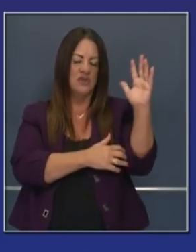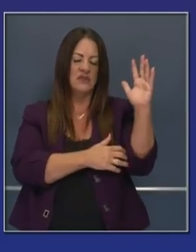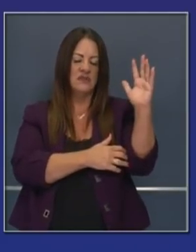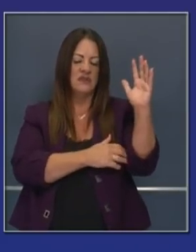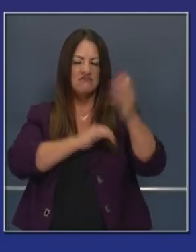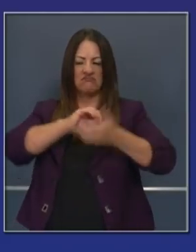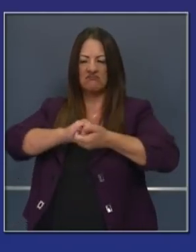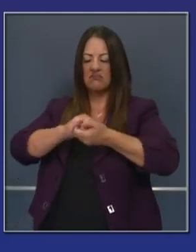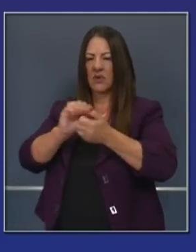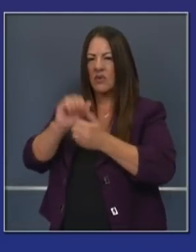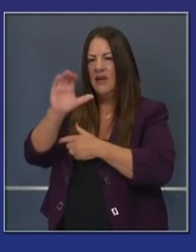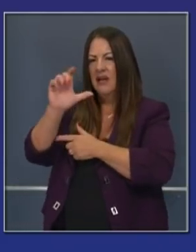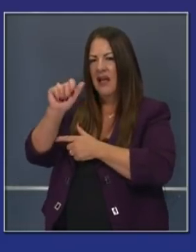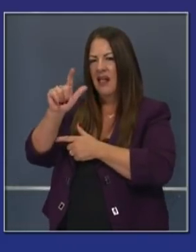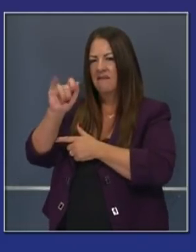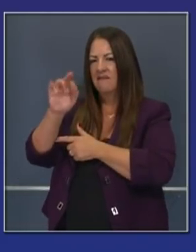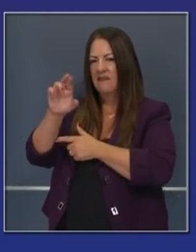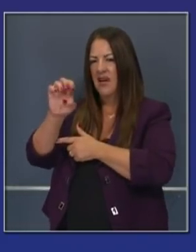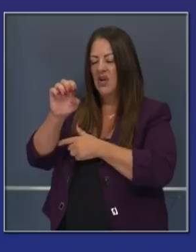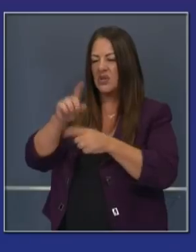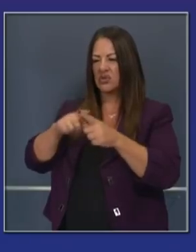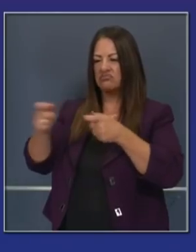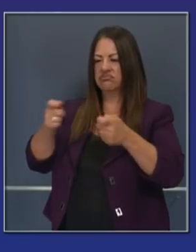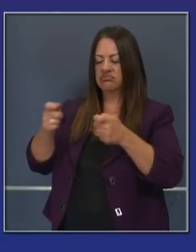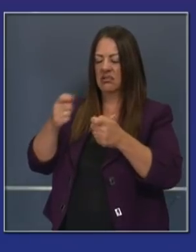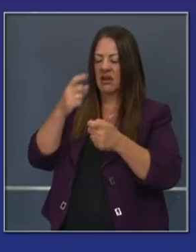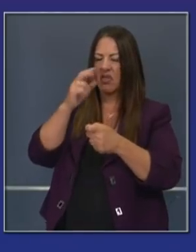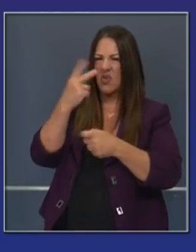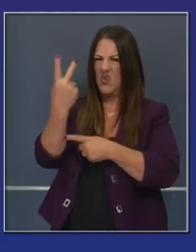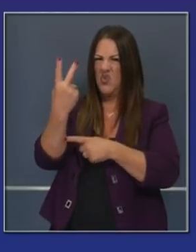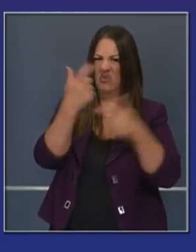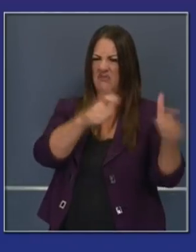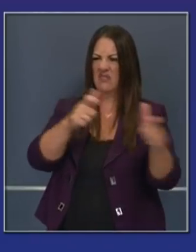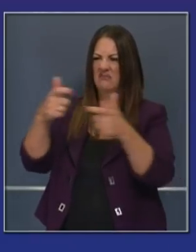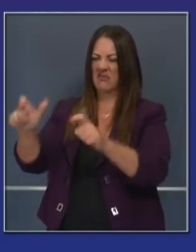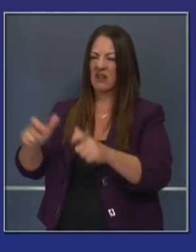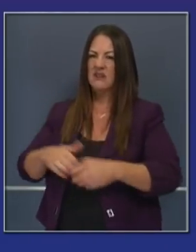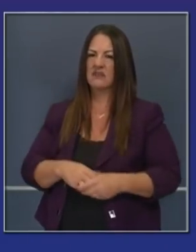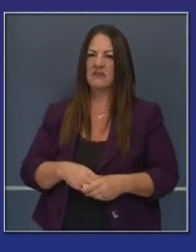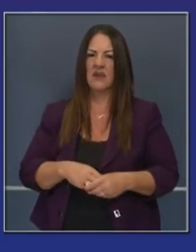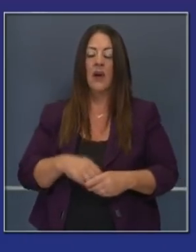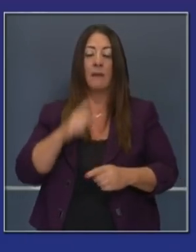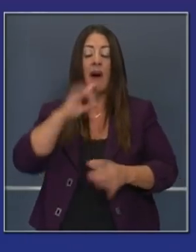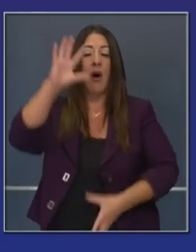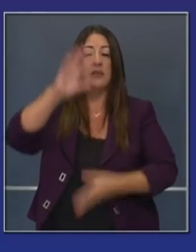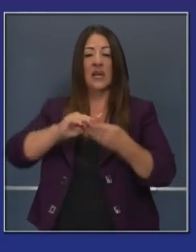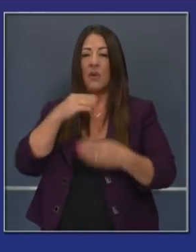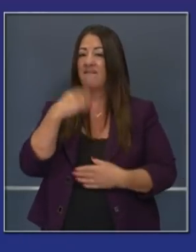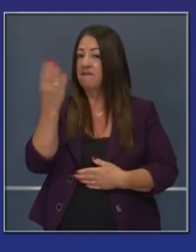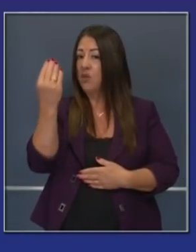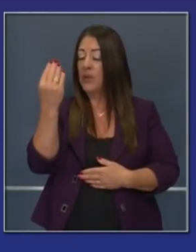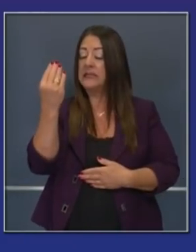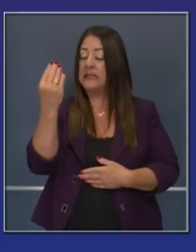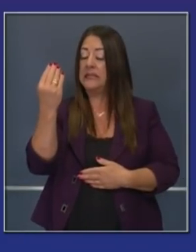PARTNERSHIP WITH THE UNITED STATES FOREST SERVICE AND JOINT COMMAND WITH CAL FIRE. WE CONTINUE TO KEEP YOU UPDATED